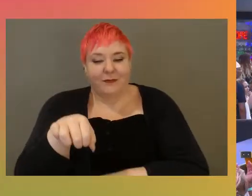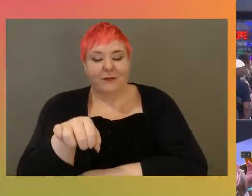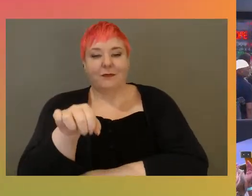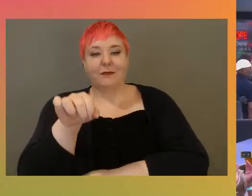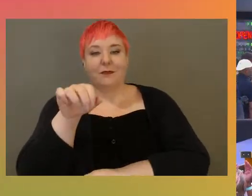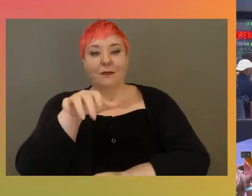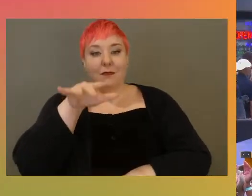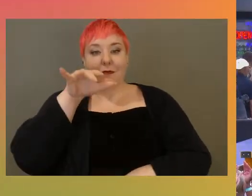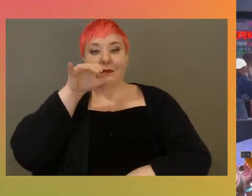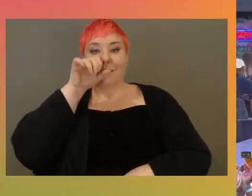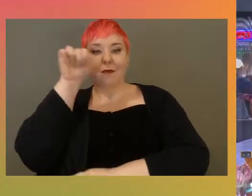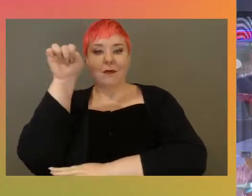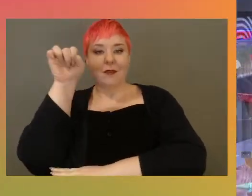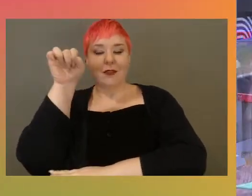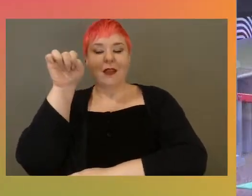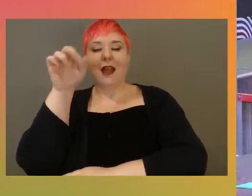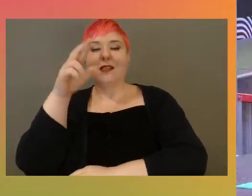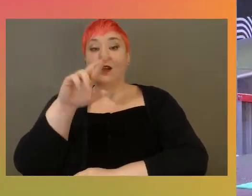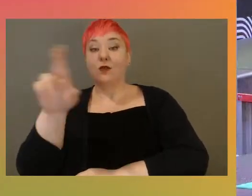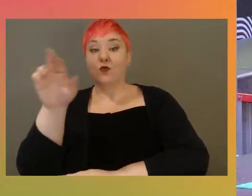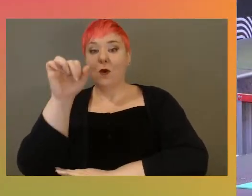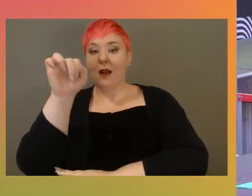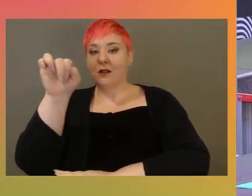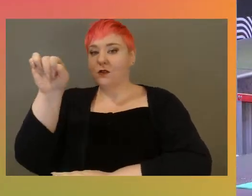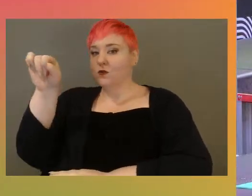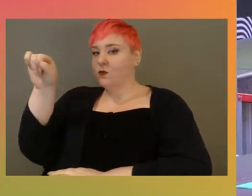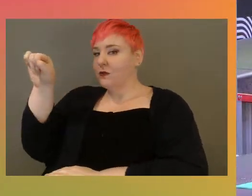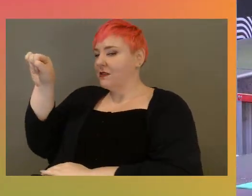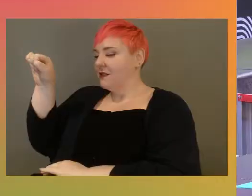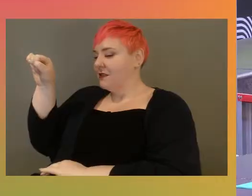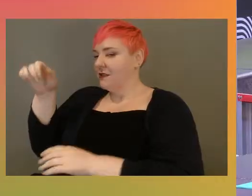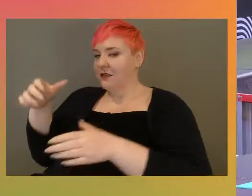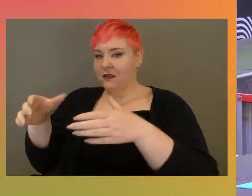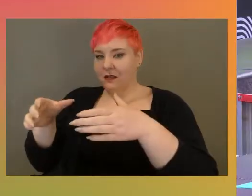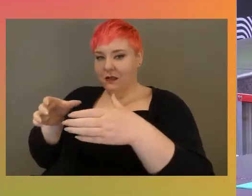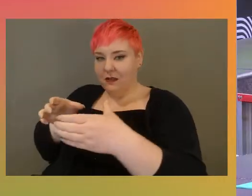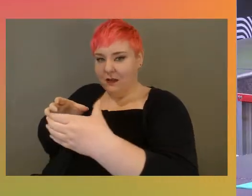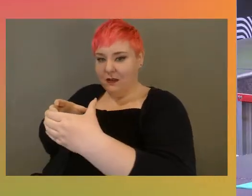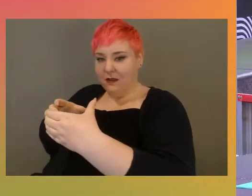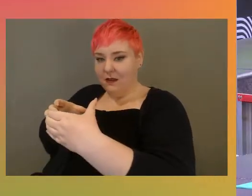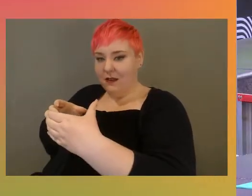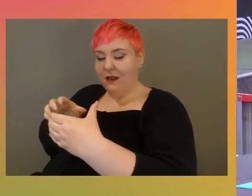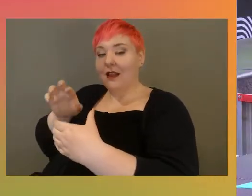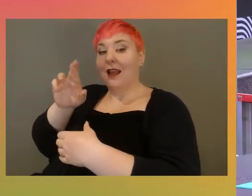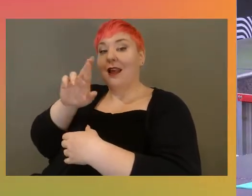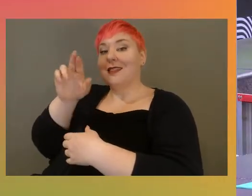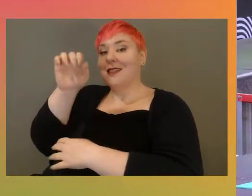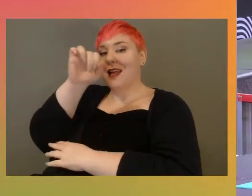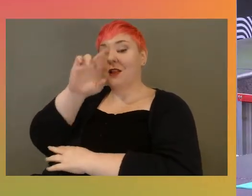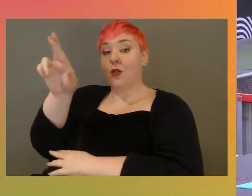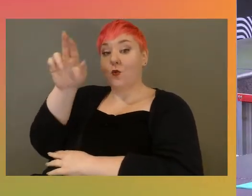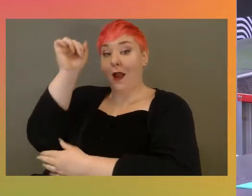INTO A HUNCH. INHALE, COME TO NEUTRAL, AND